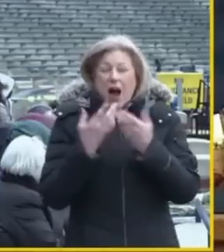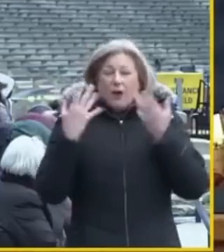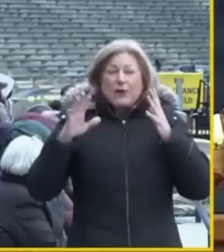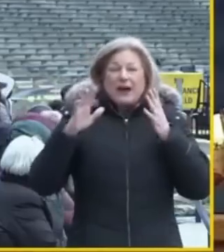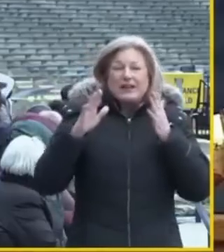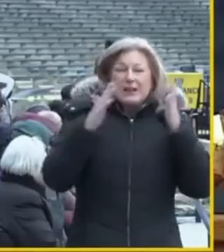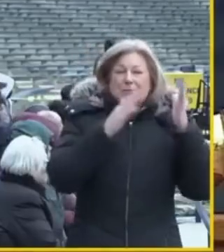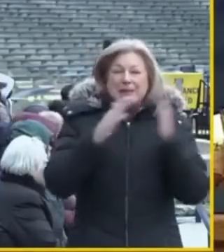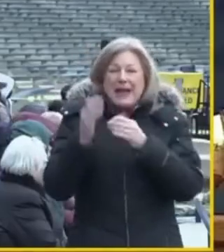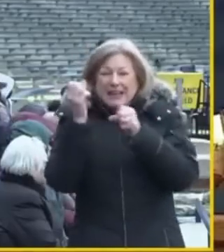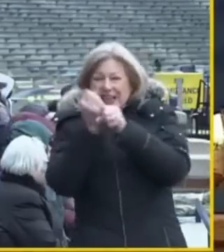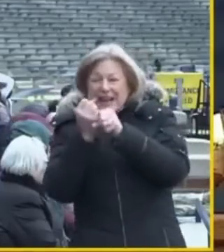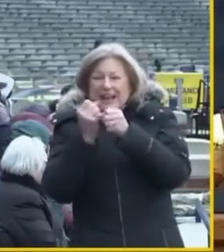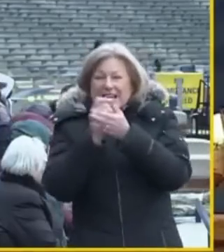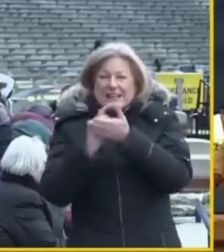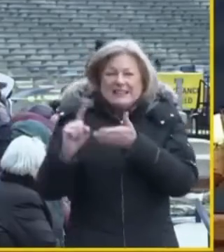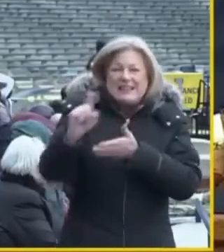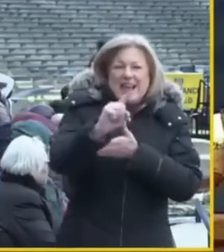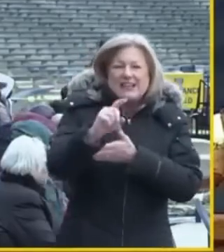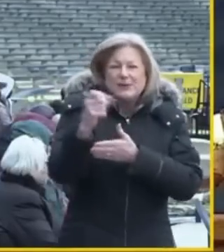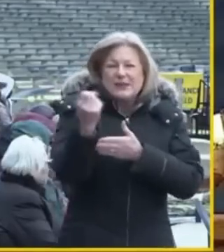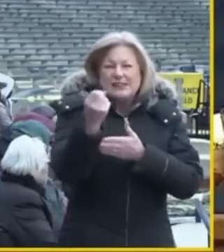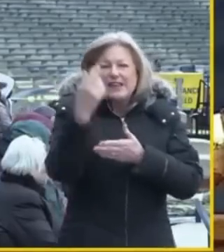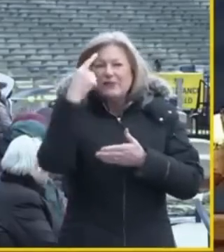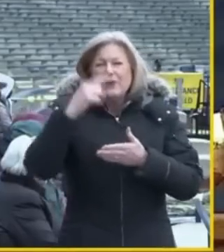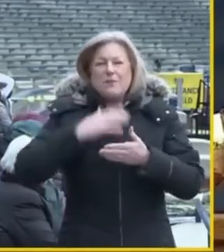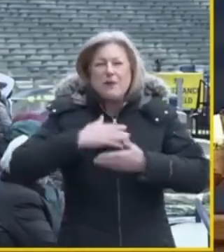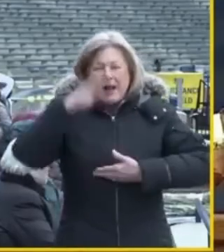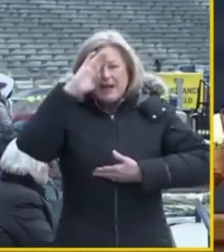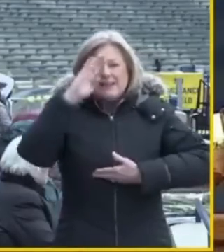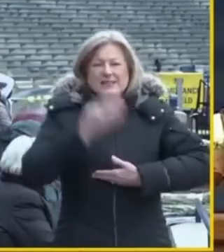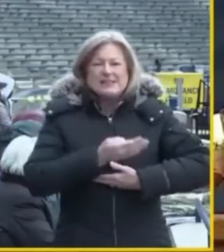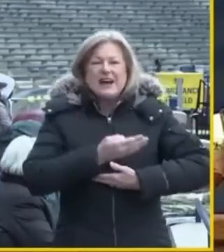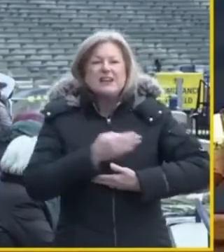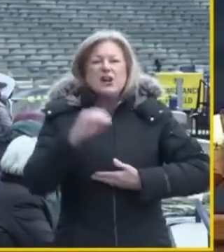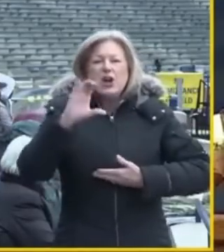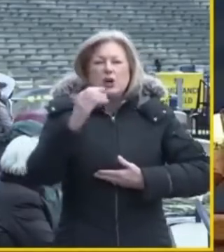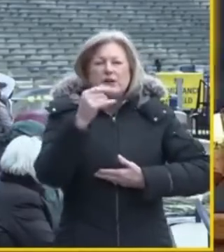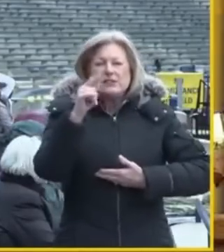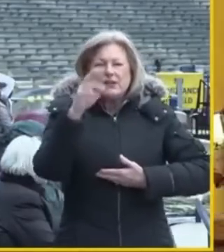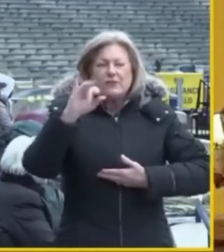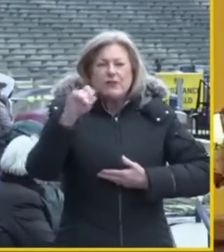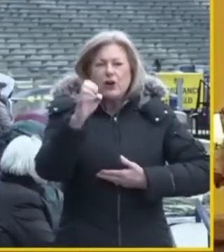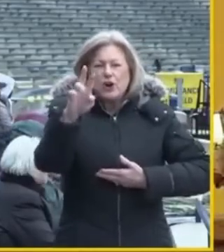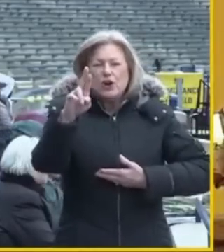for my son Christopher's graduation. He was part of the class of 2020,